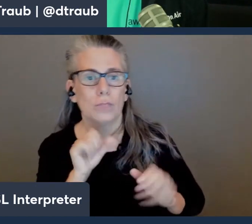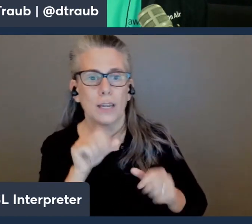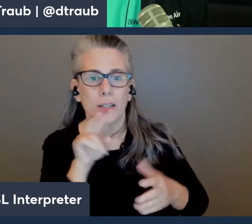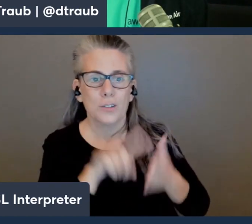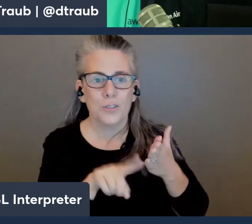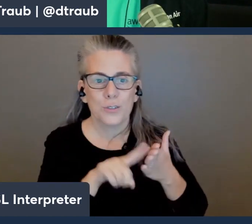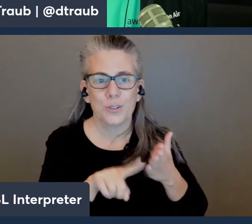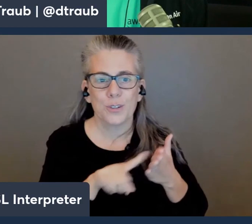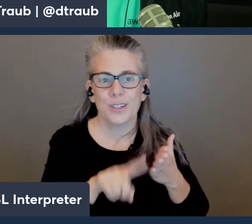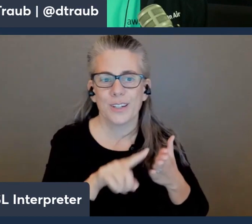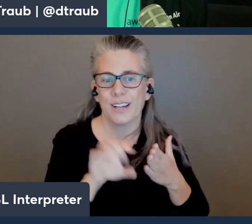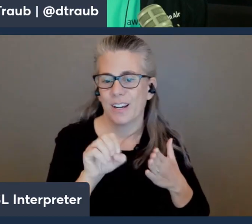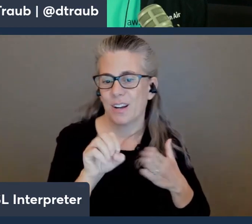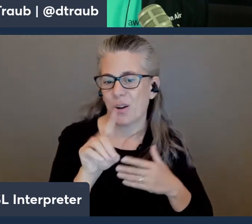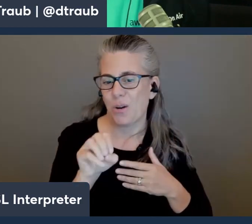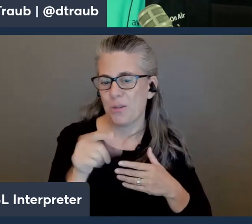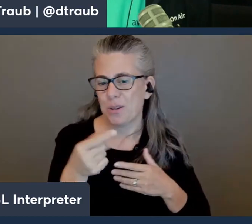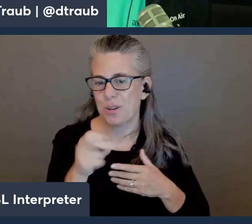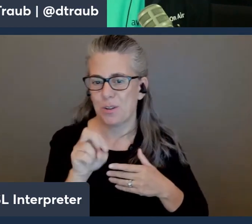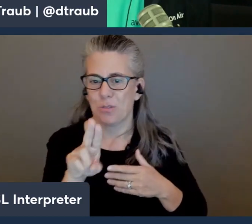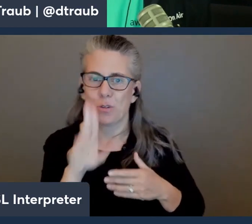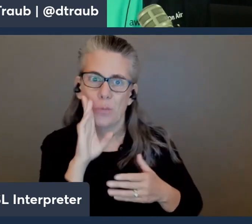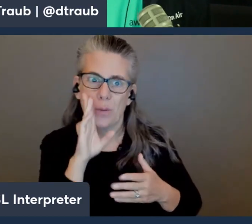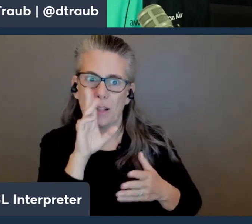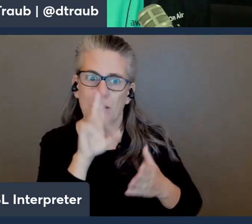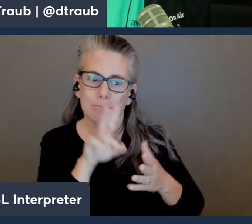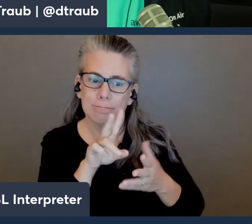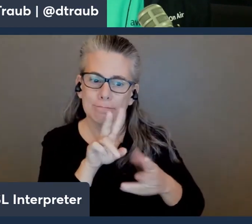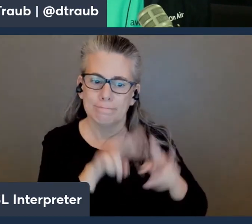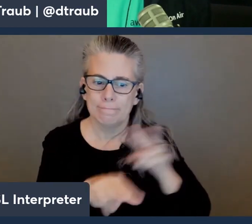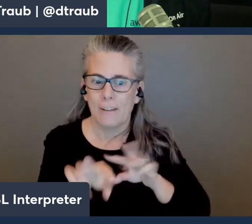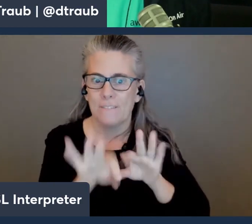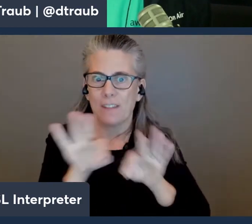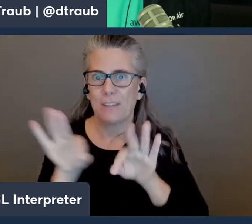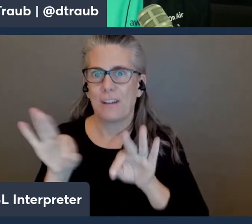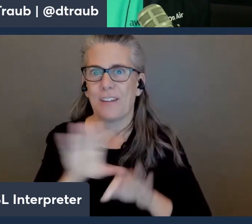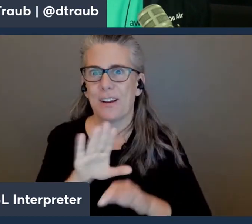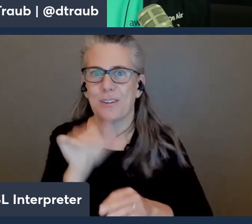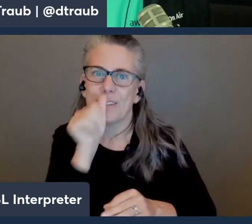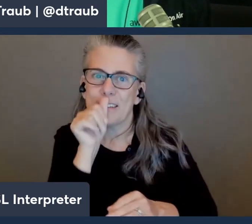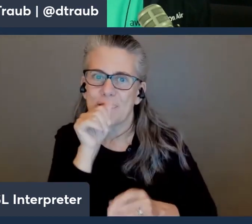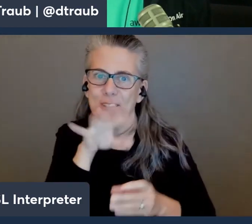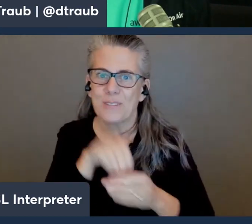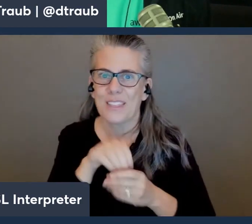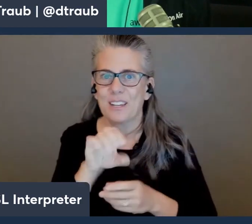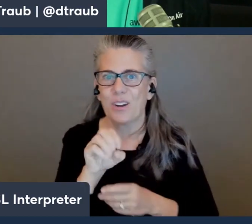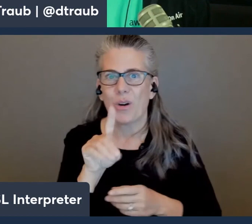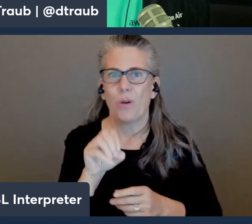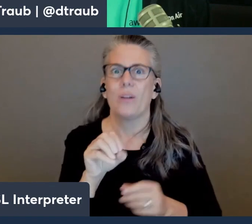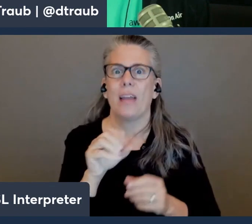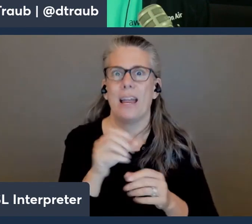looks at your secrets, finds potential secrets in your code, and helps you avoid those security issues, make sure to check it out.